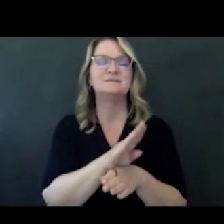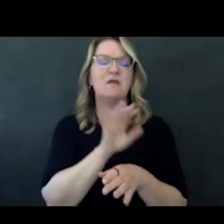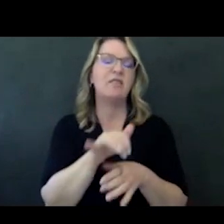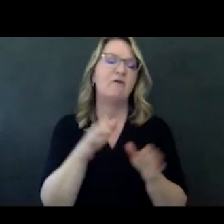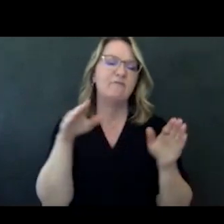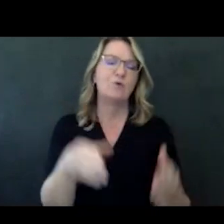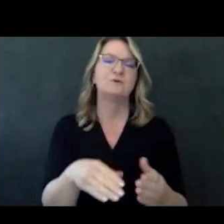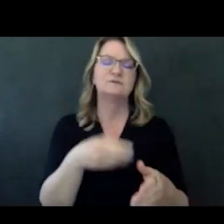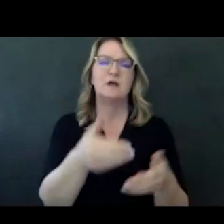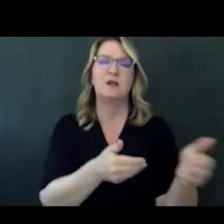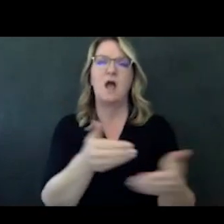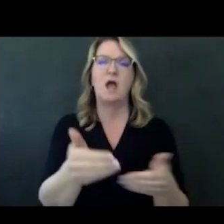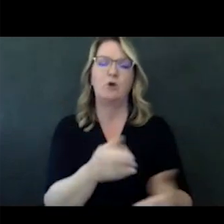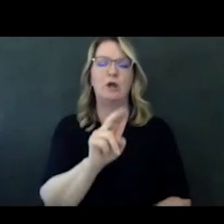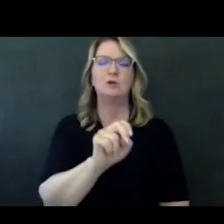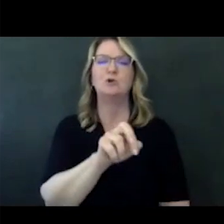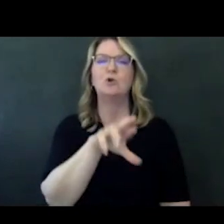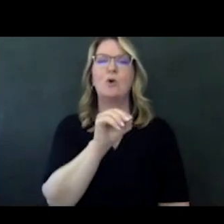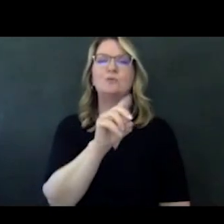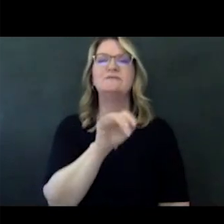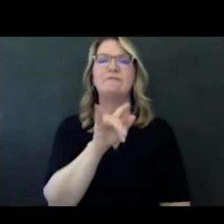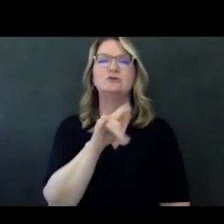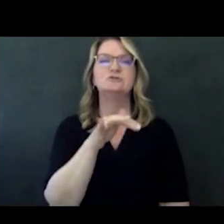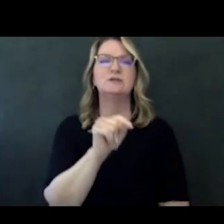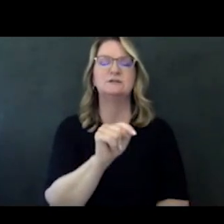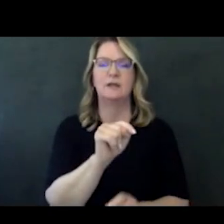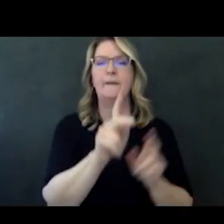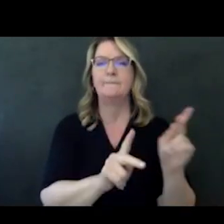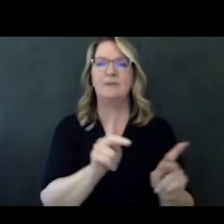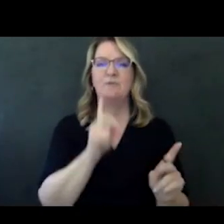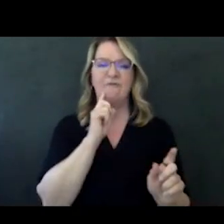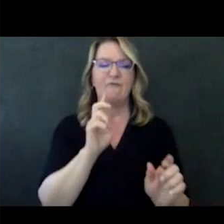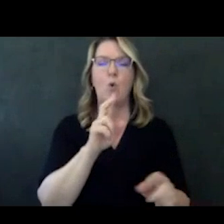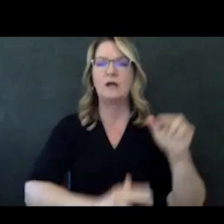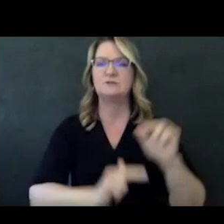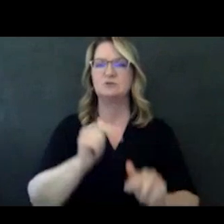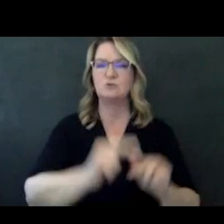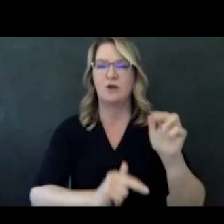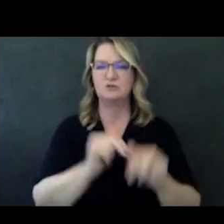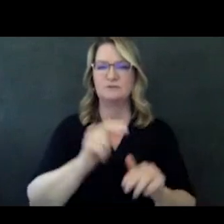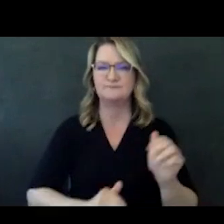individuals in construction trades. [Kate] You mentioned that you tailor